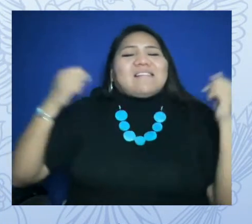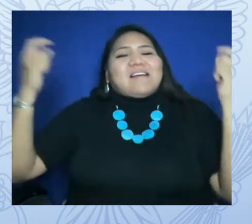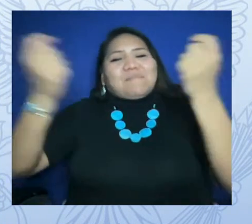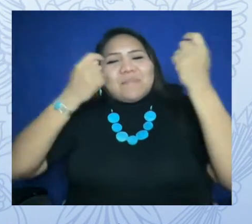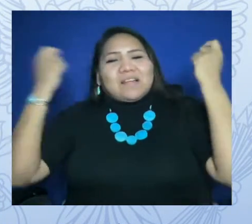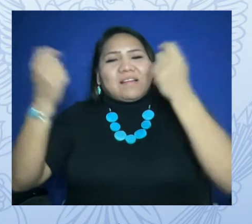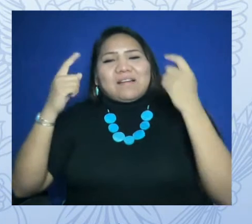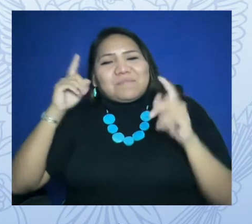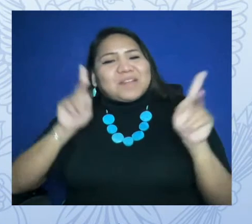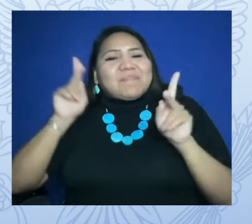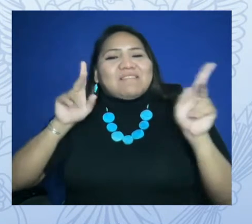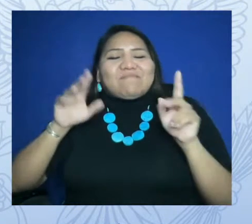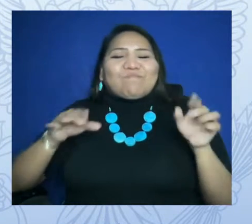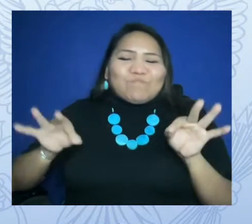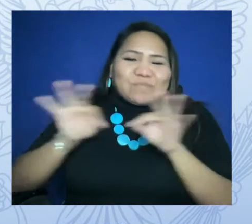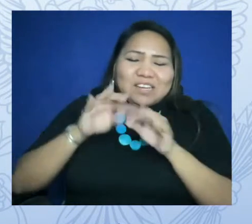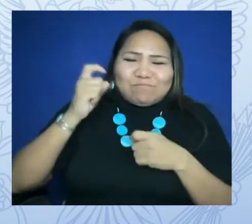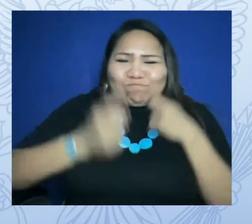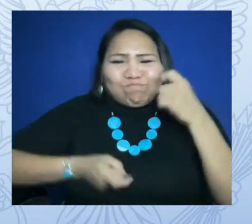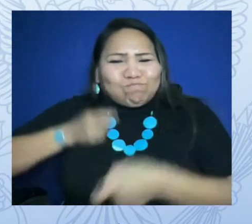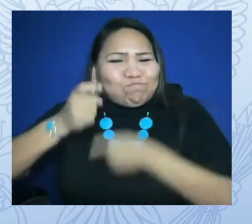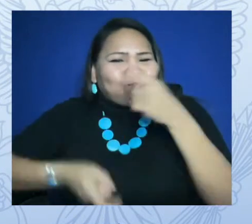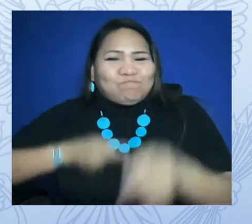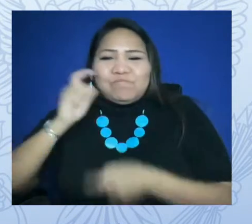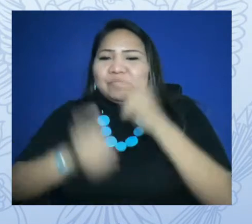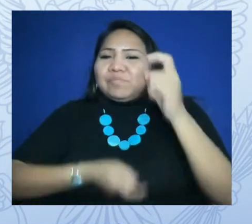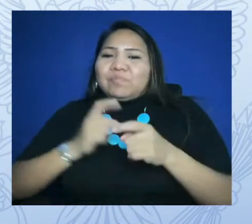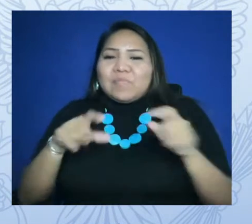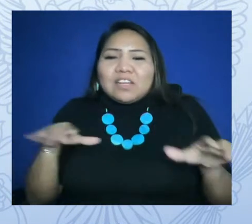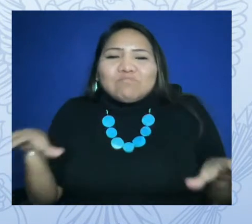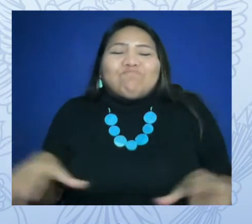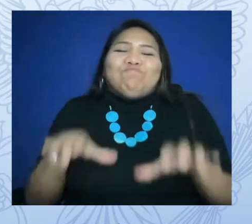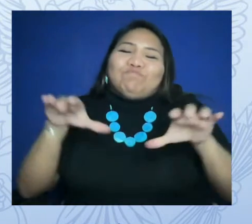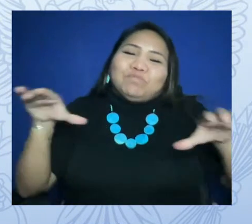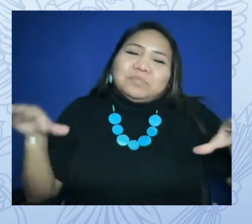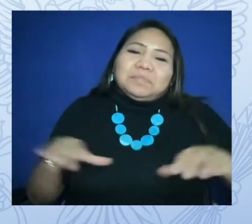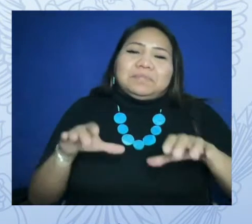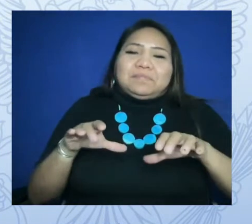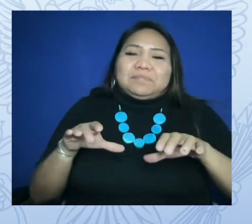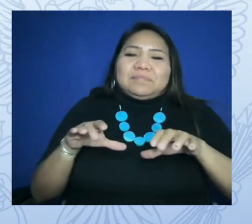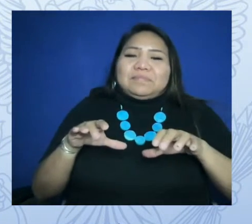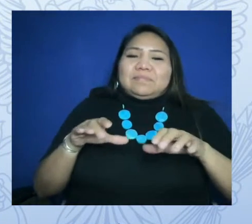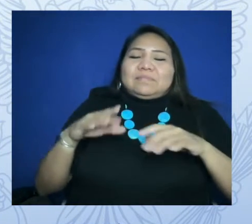and the strides indigenous people have made. We celebrate President Biden and our gracious